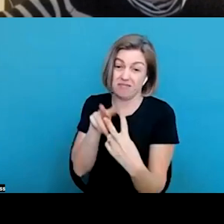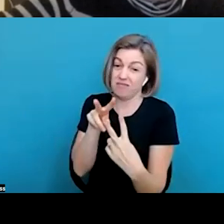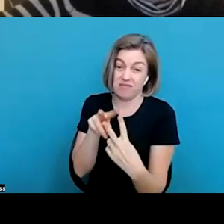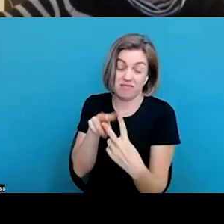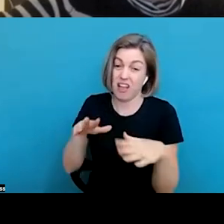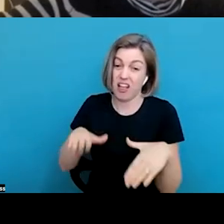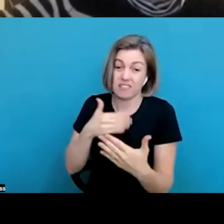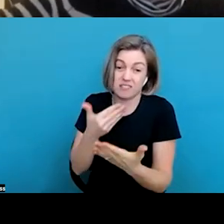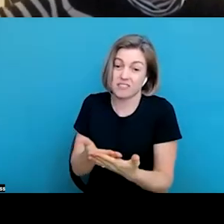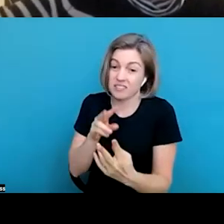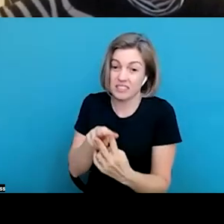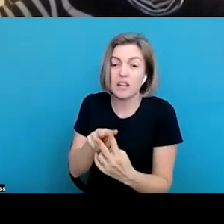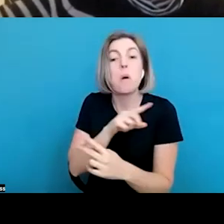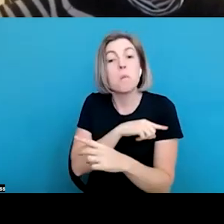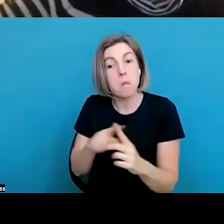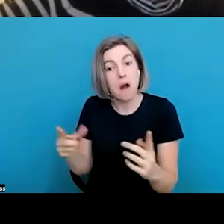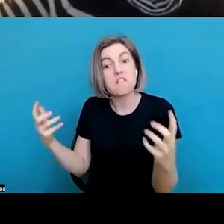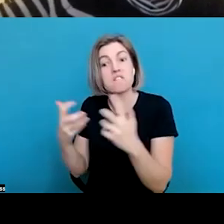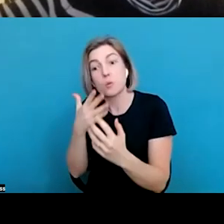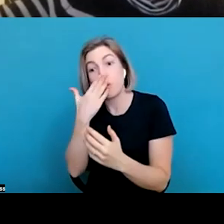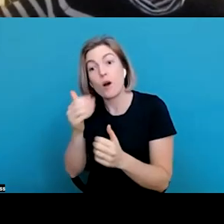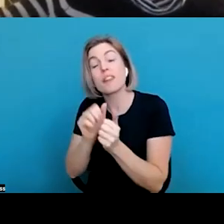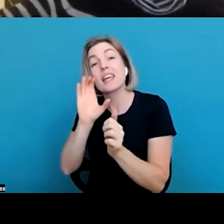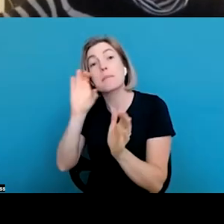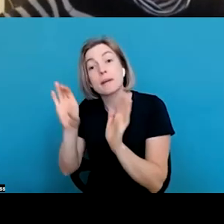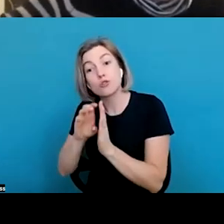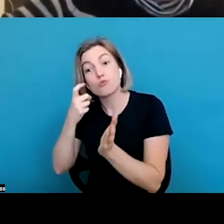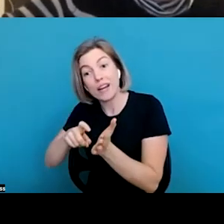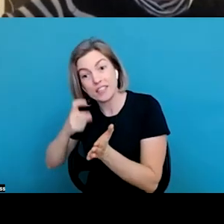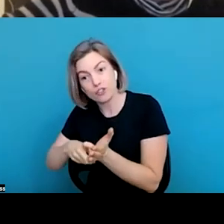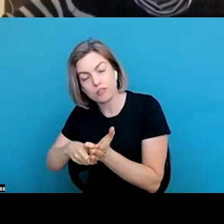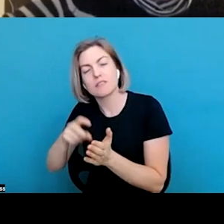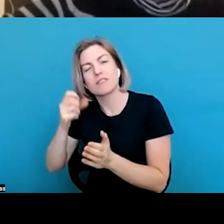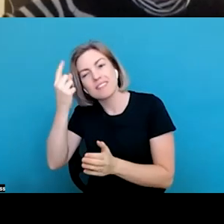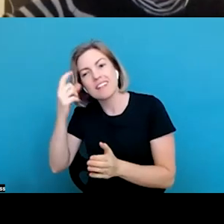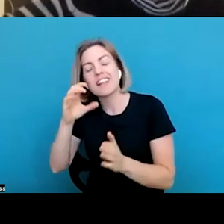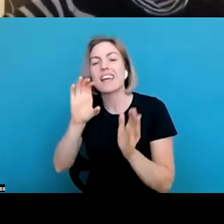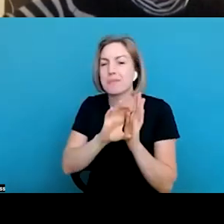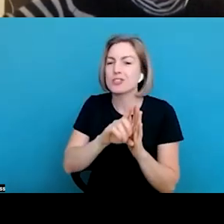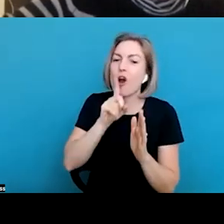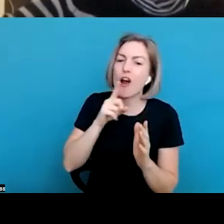But it really actually fits very well with image recognition, except the images are sign language and they are very nuanced.